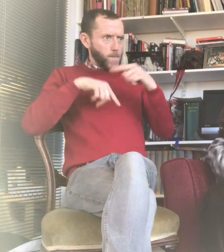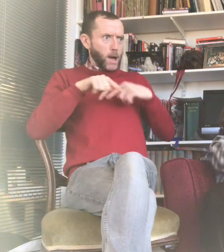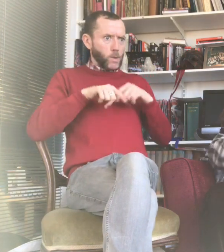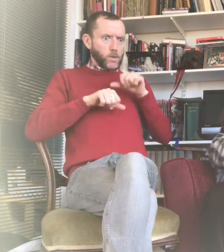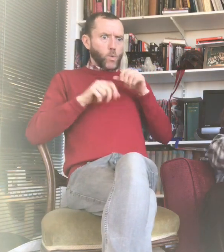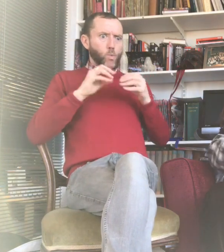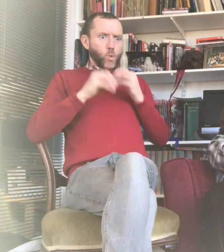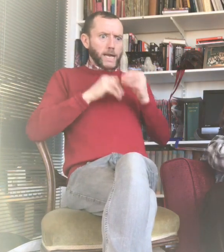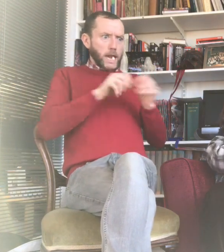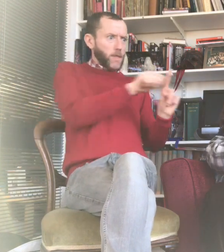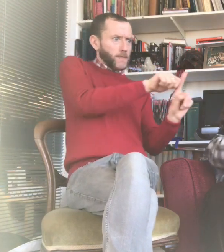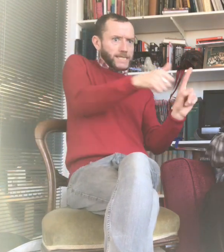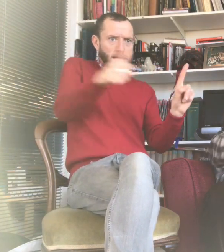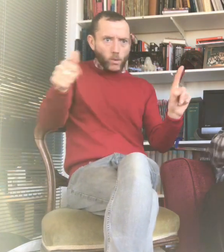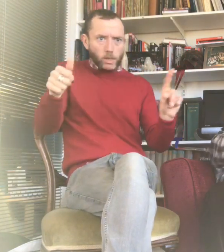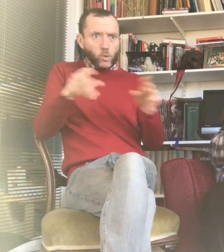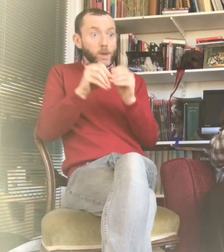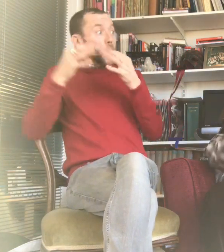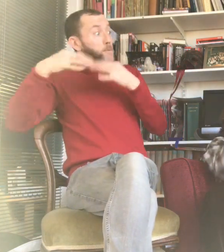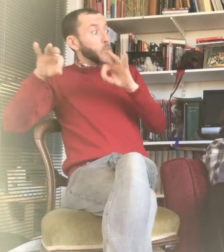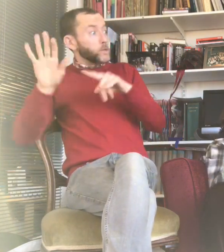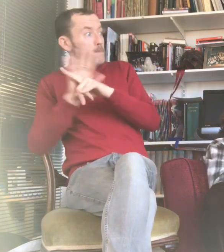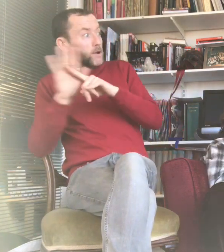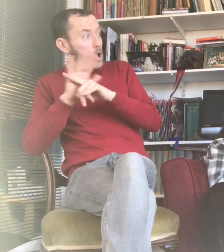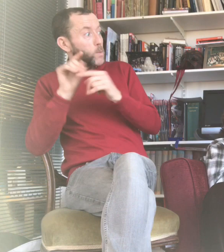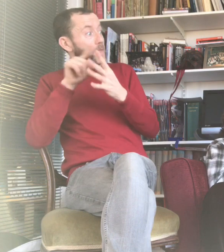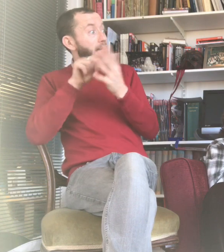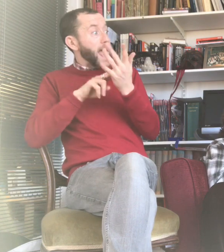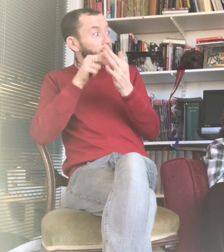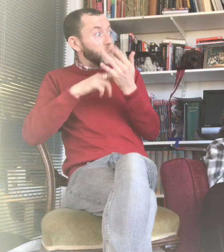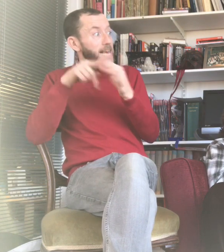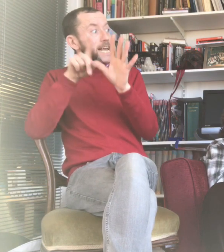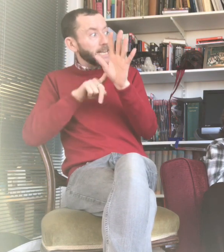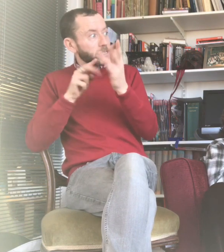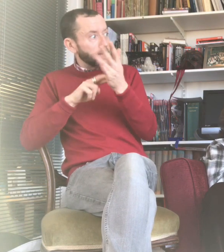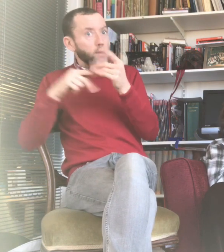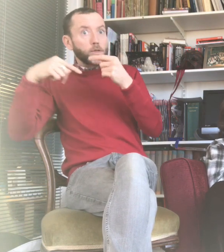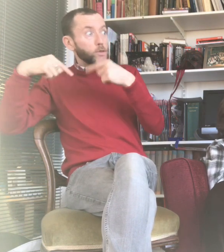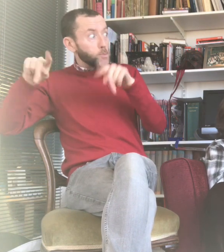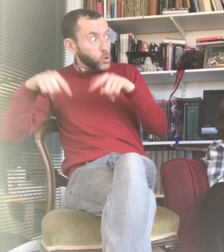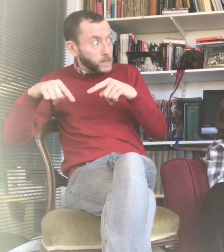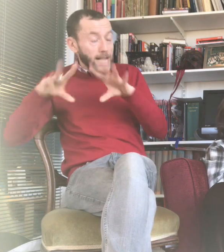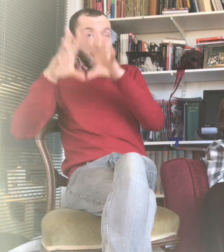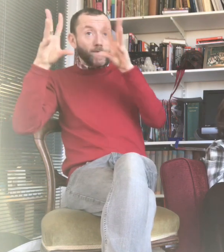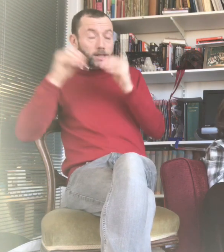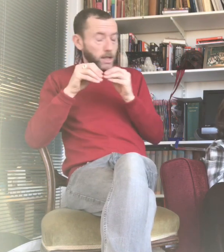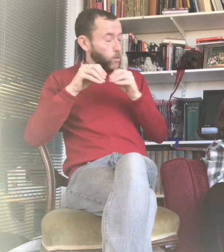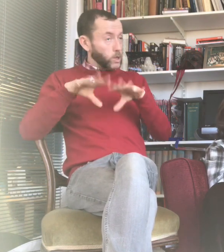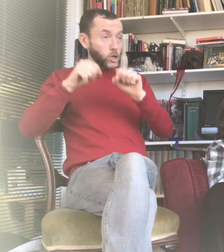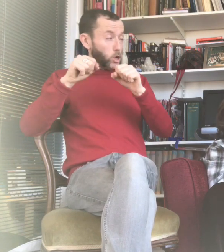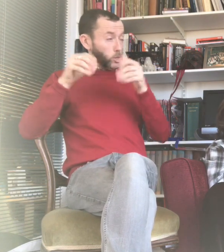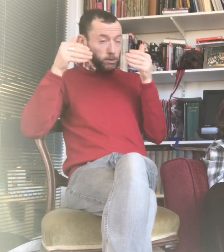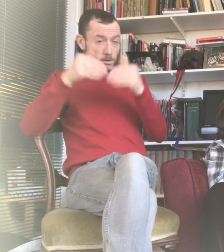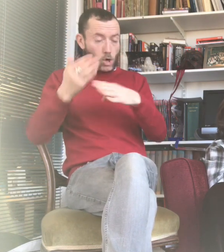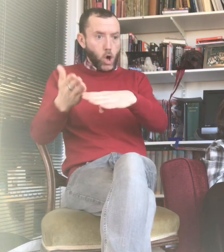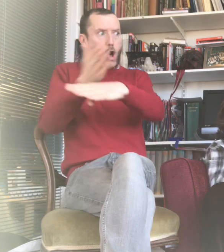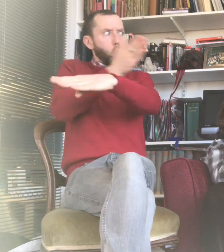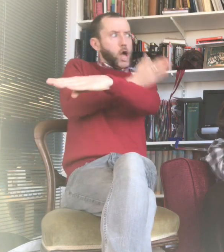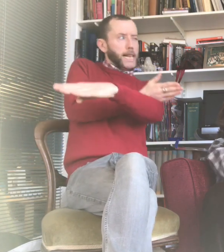that we...so it felt like...we started working on that very early I think. Just to